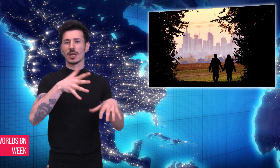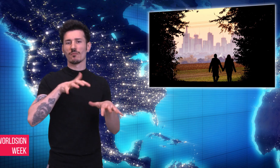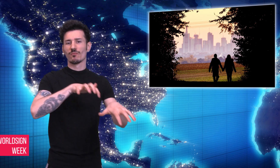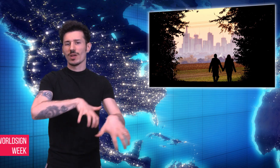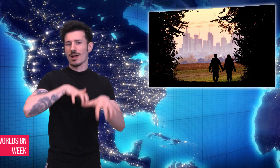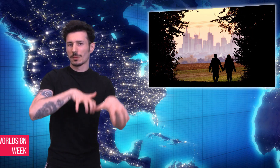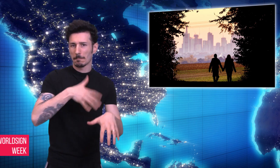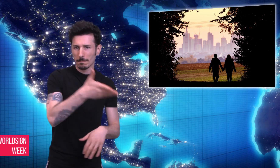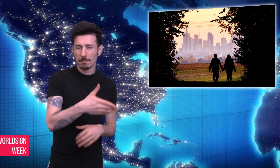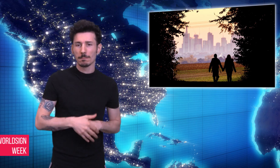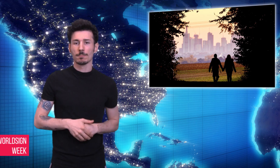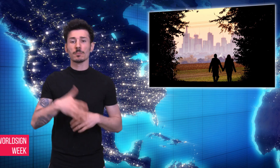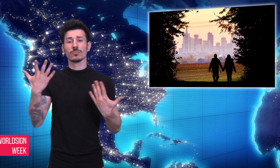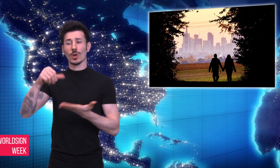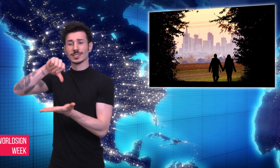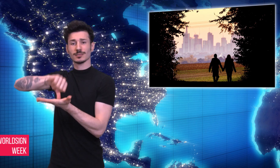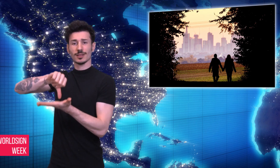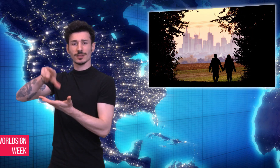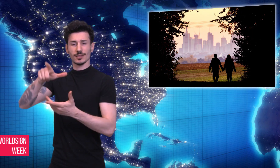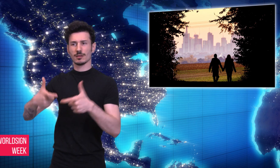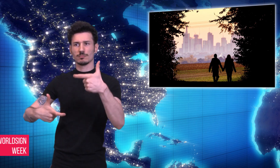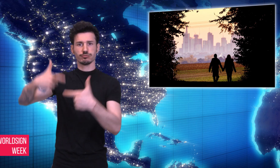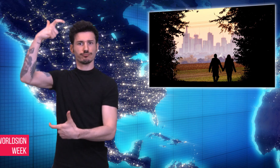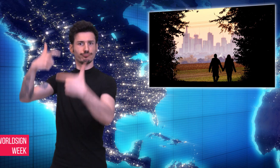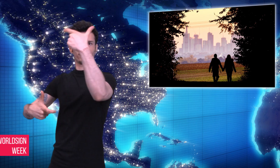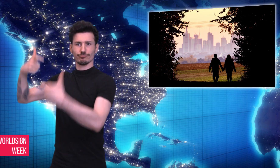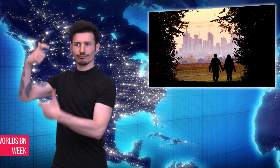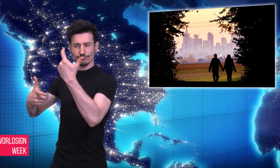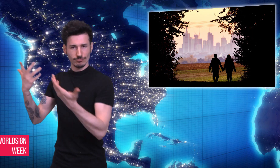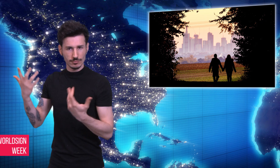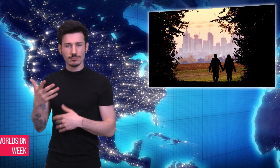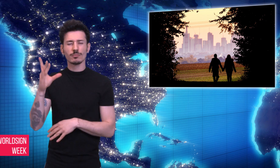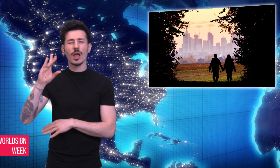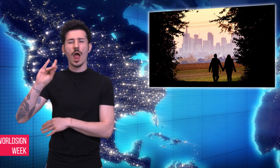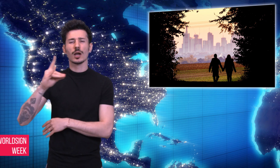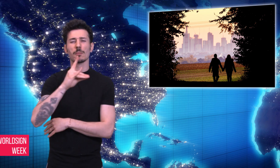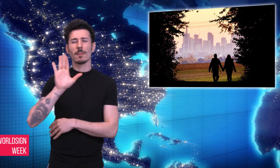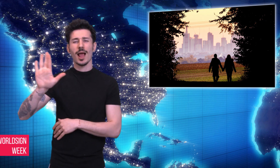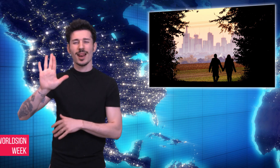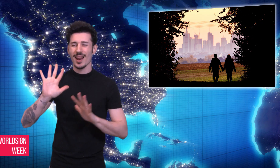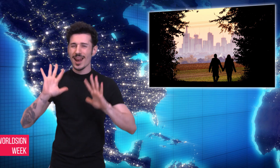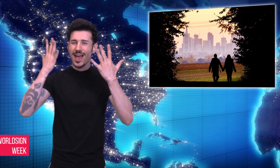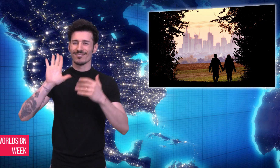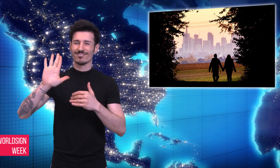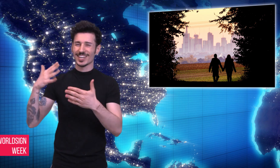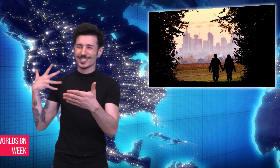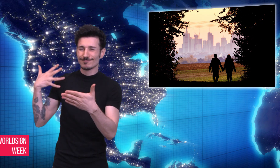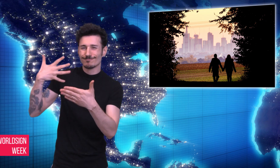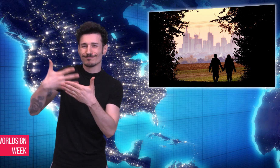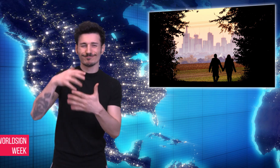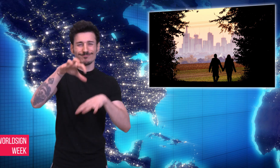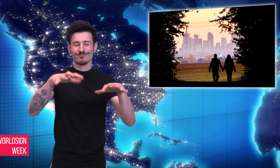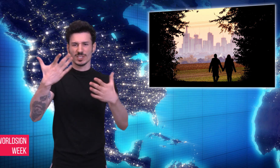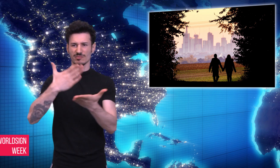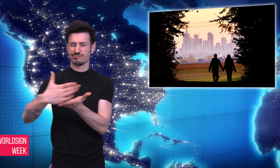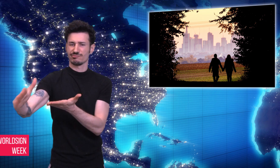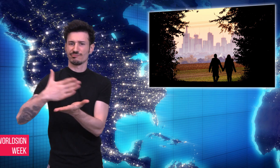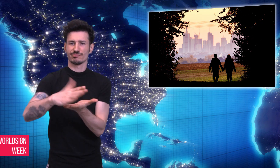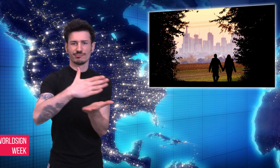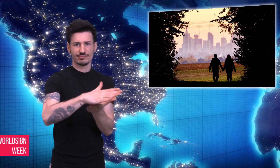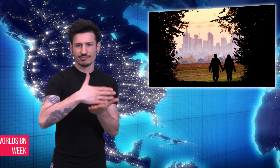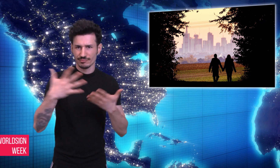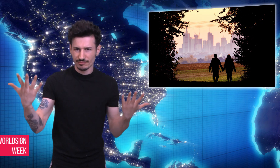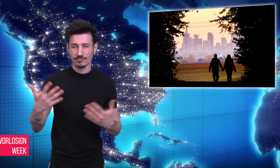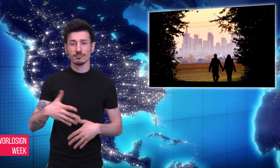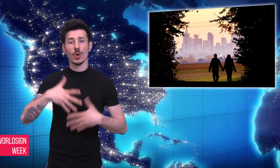grasslands into farms and urban areas which leave animals without habitat,